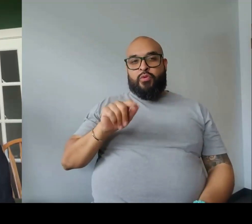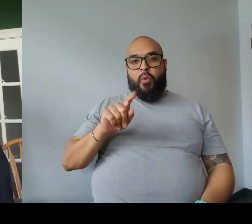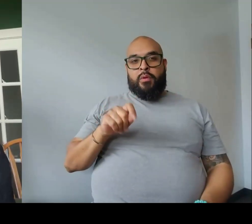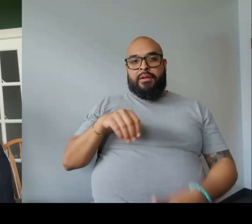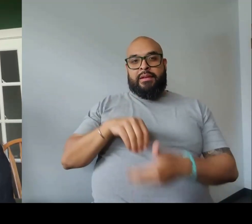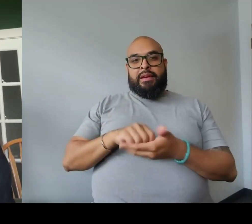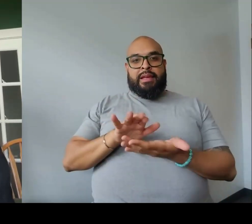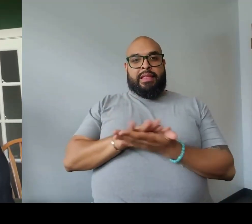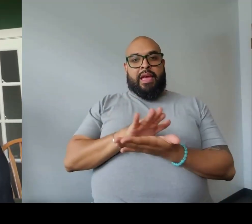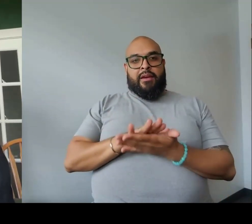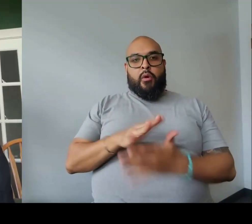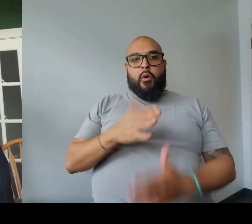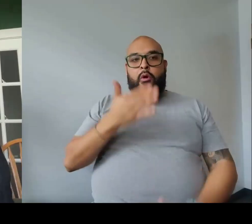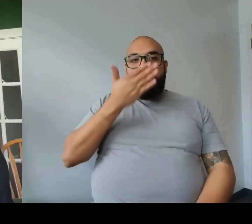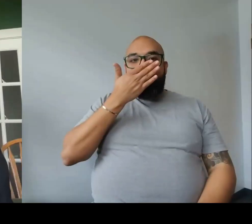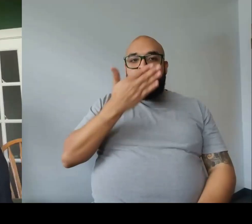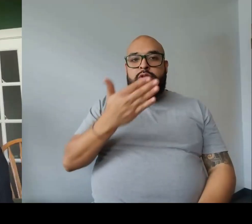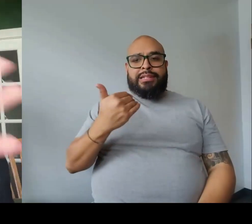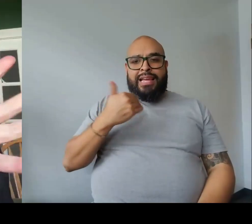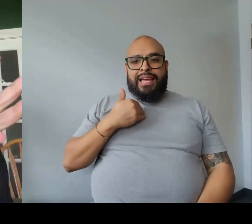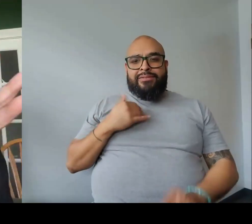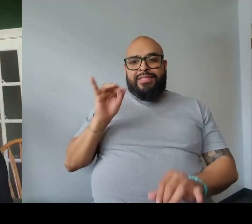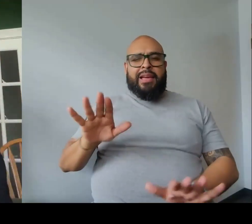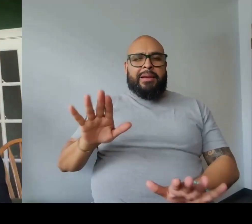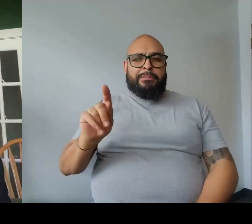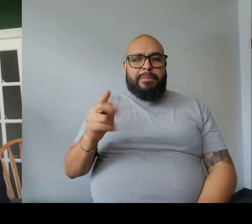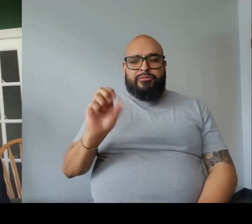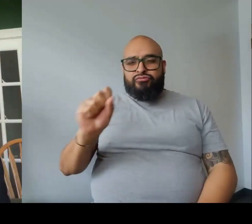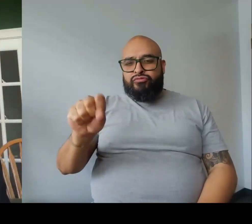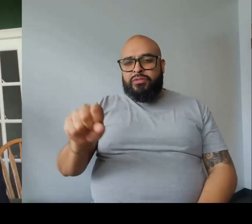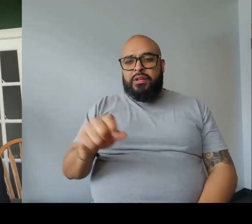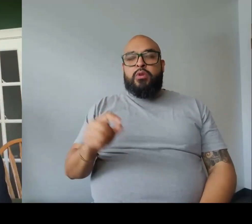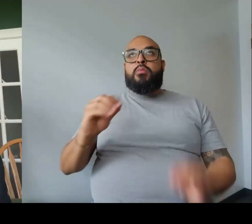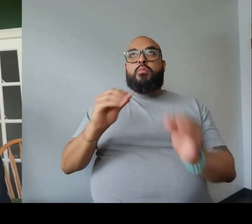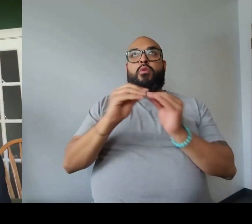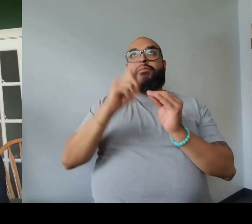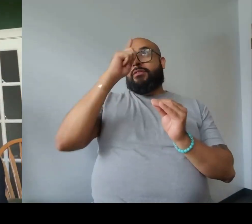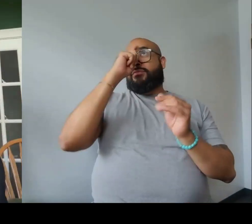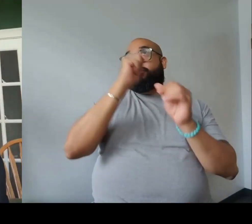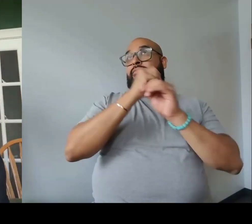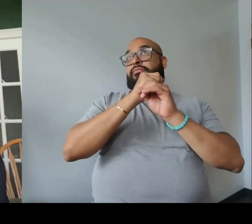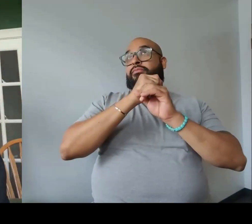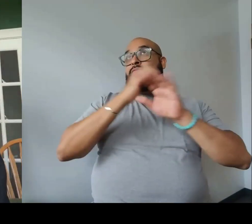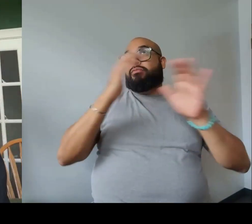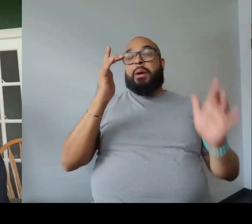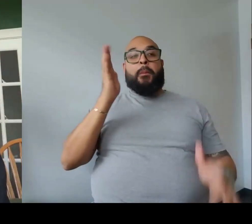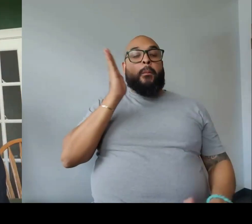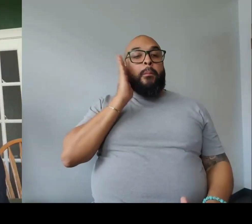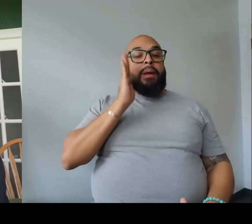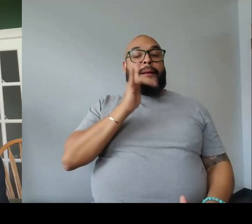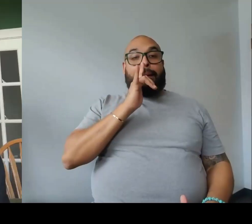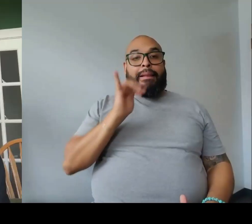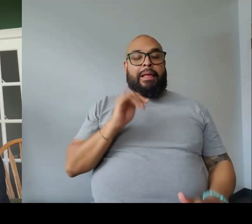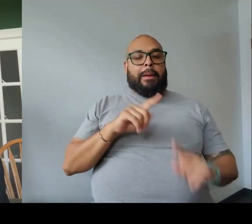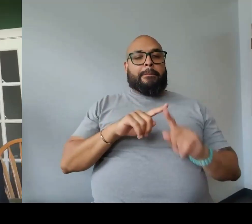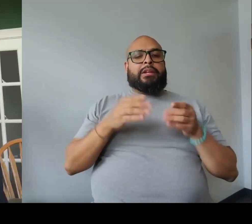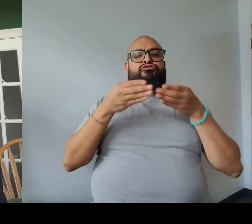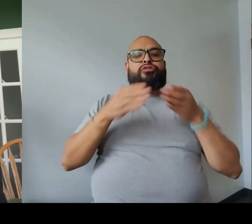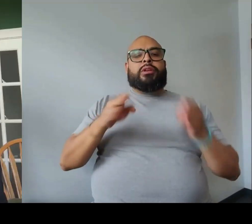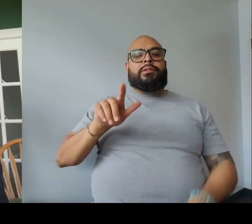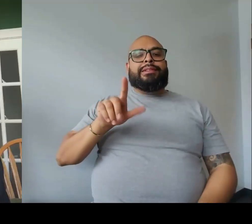It's so good to have that, Beth, like the big picture of what it looked like, but I wanted to name some stuff from general LD literature.